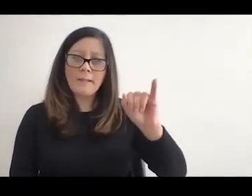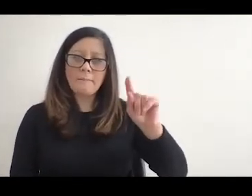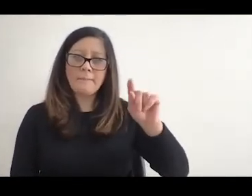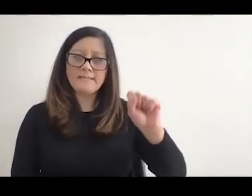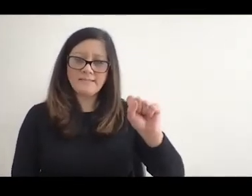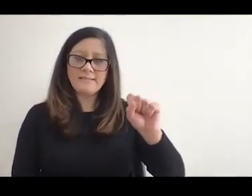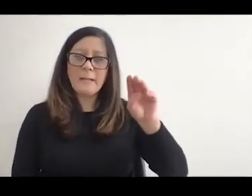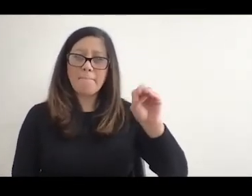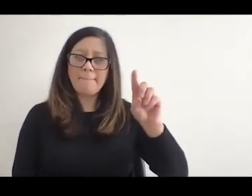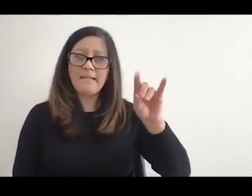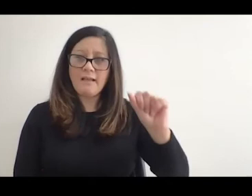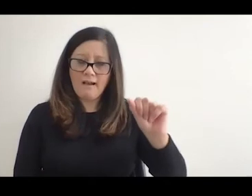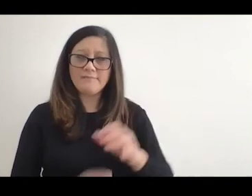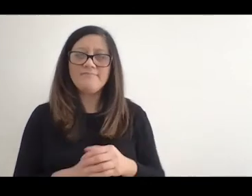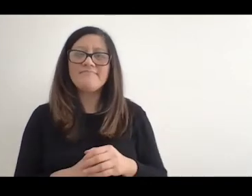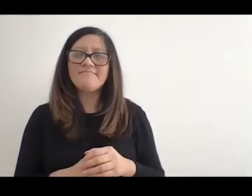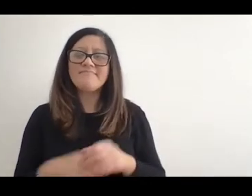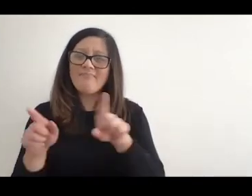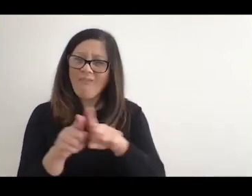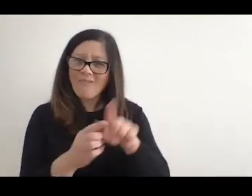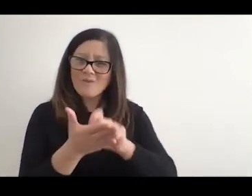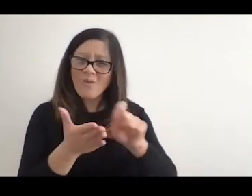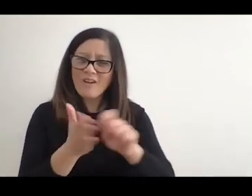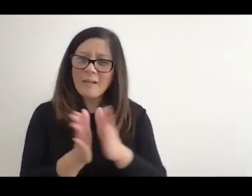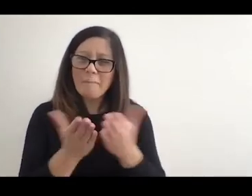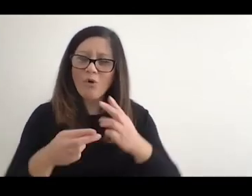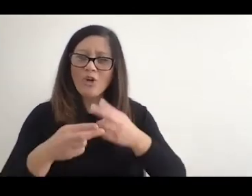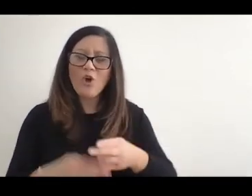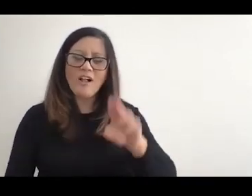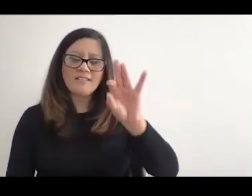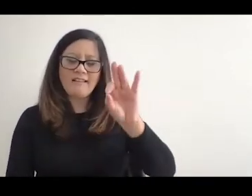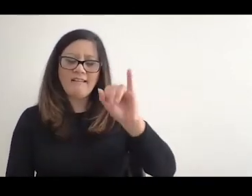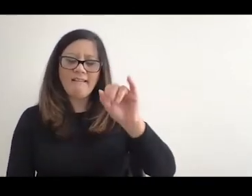she has written a new textbook called Fitting in the social implications of